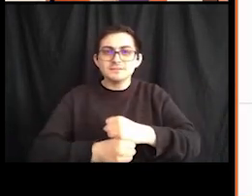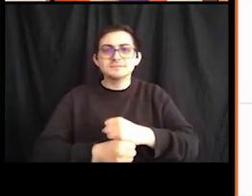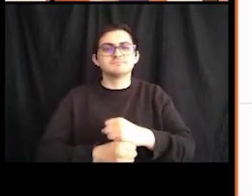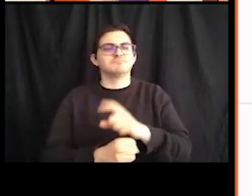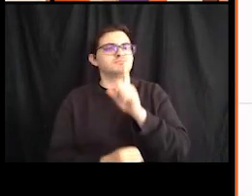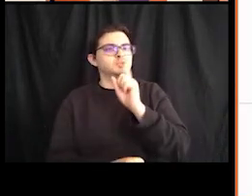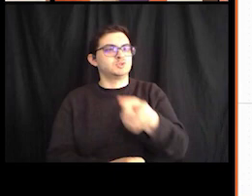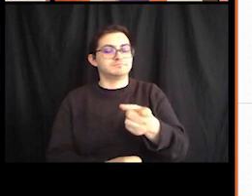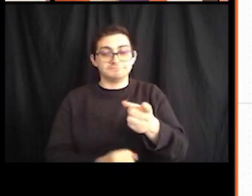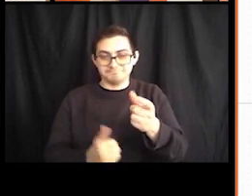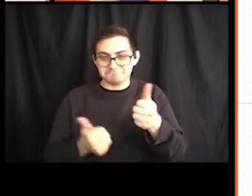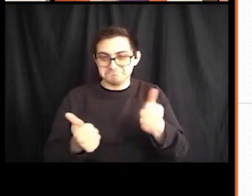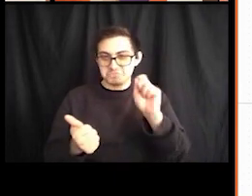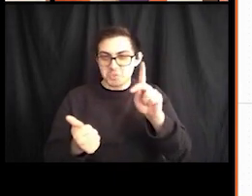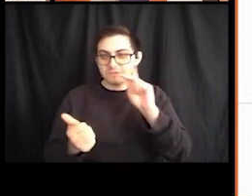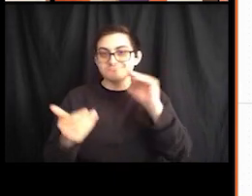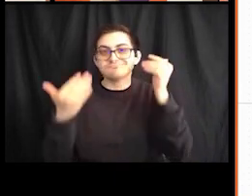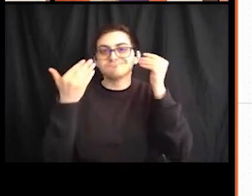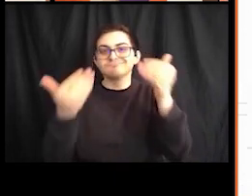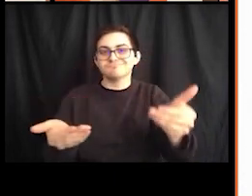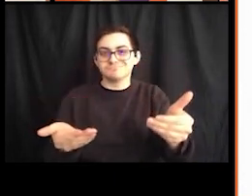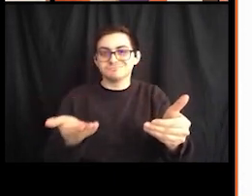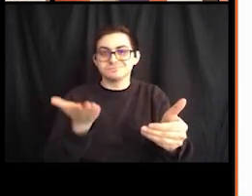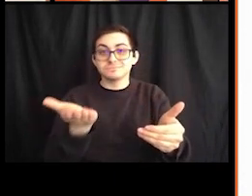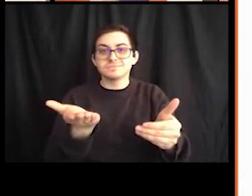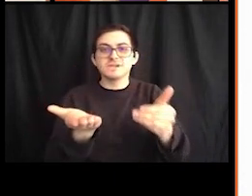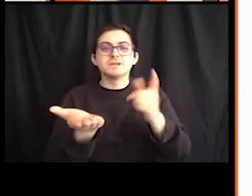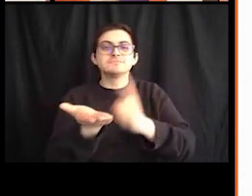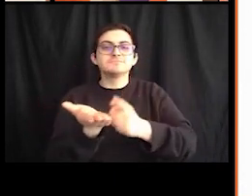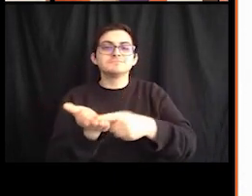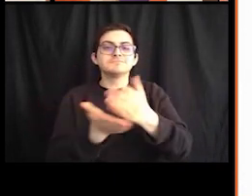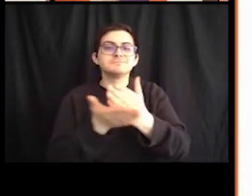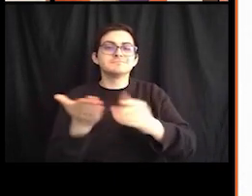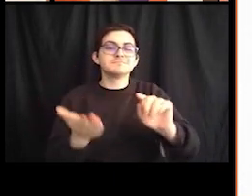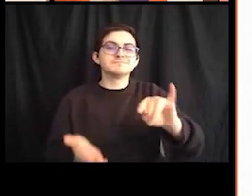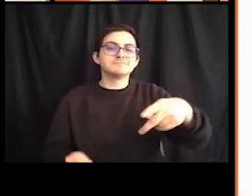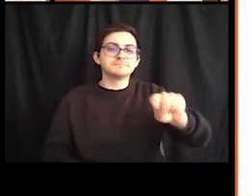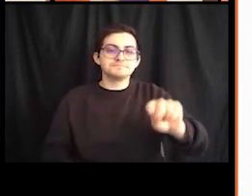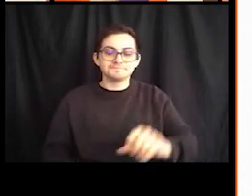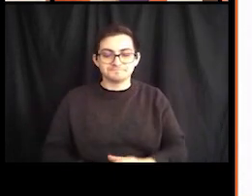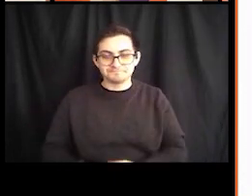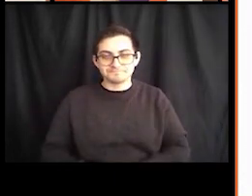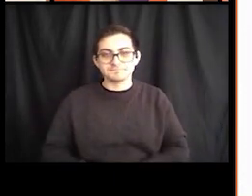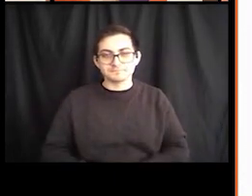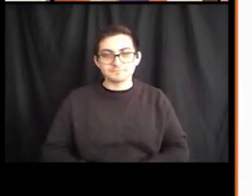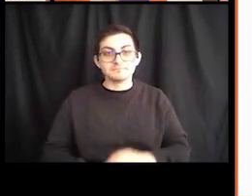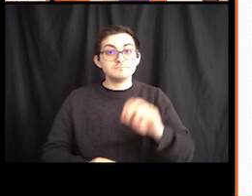and I'll take you through some tips. All right first up, we have marker.